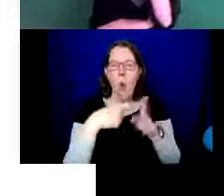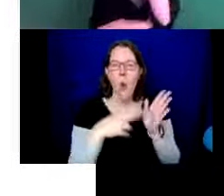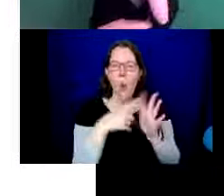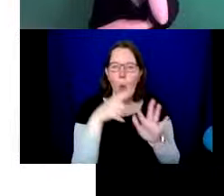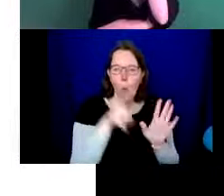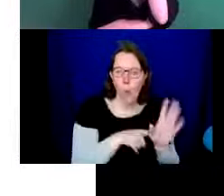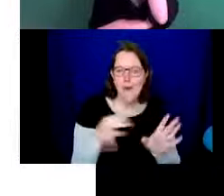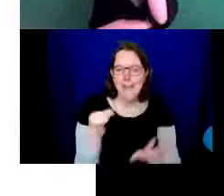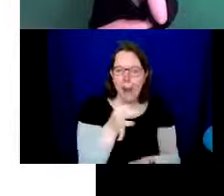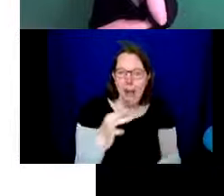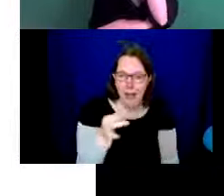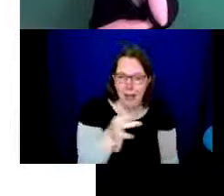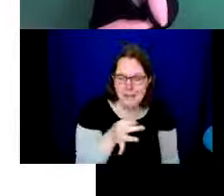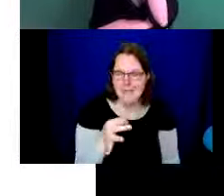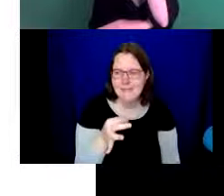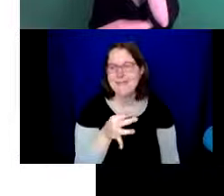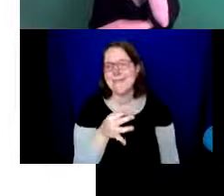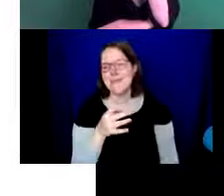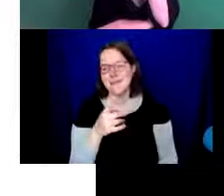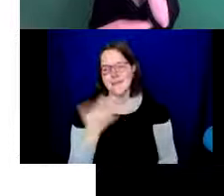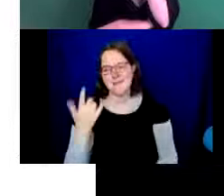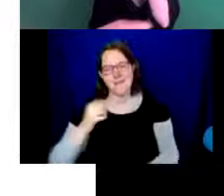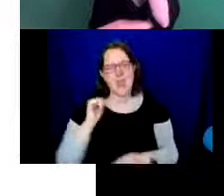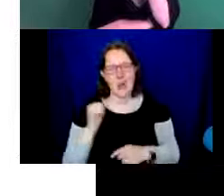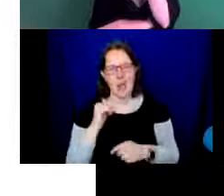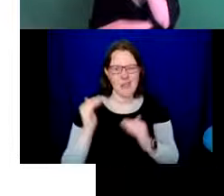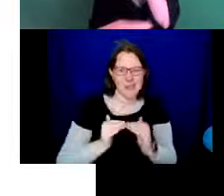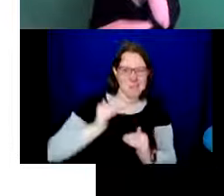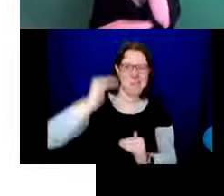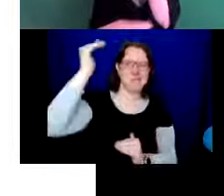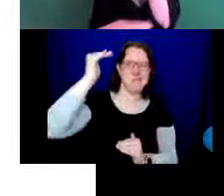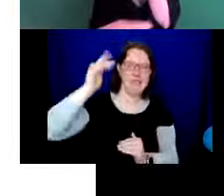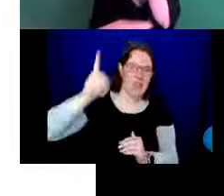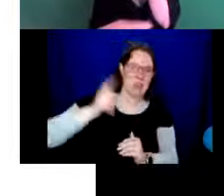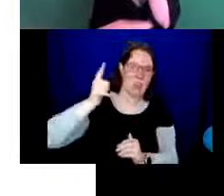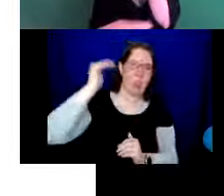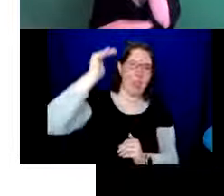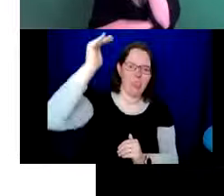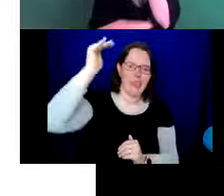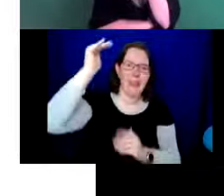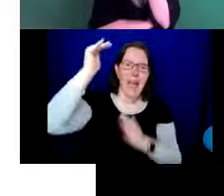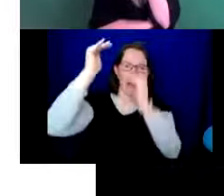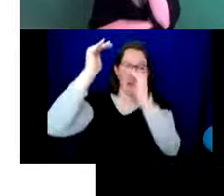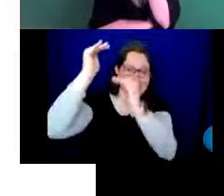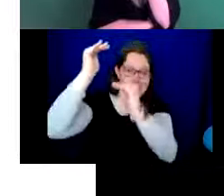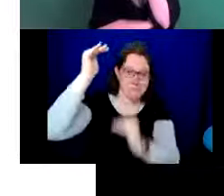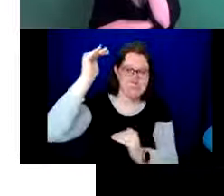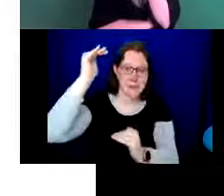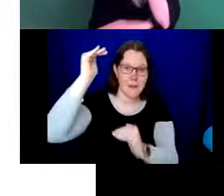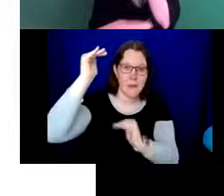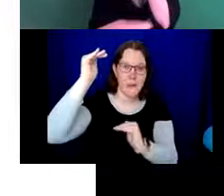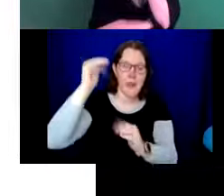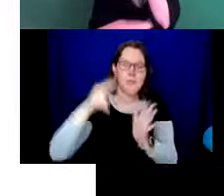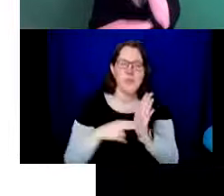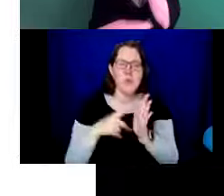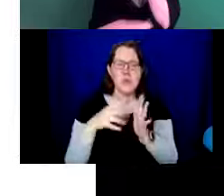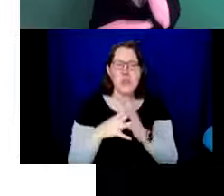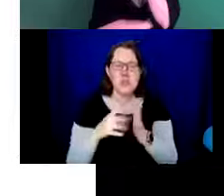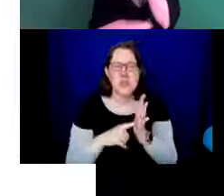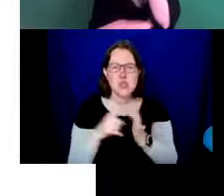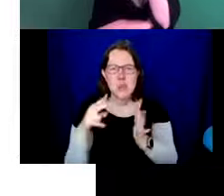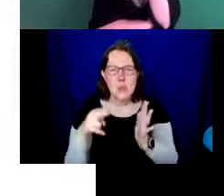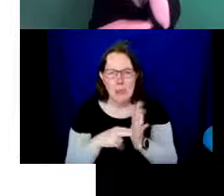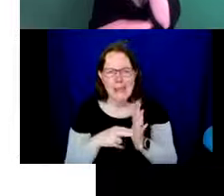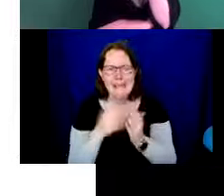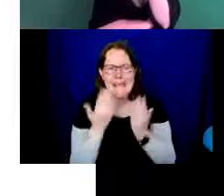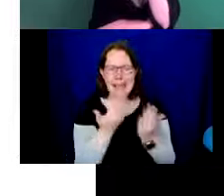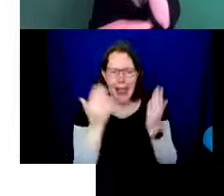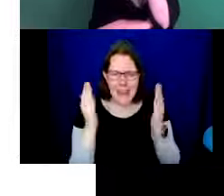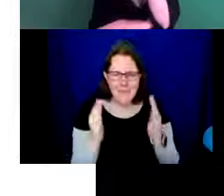sea um and right down to the um newland gallery just beyond penzance so nearly lands in and beyond